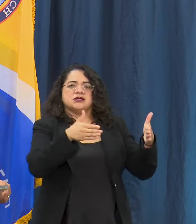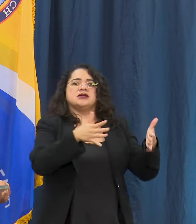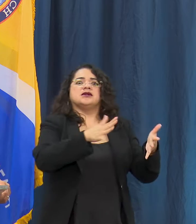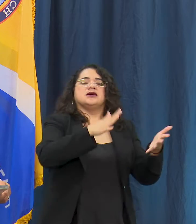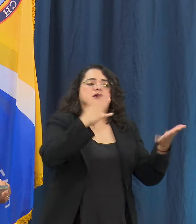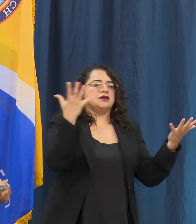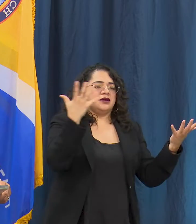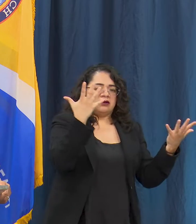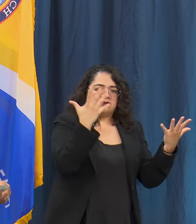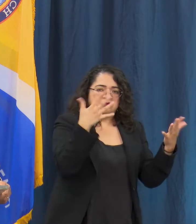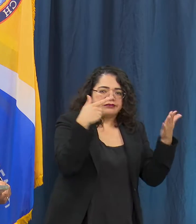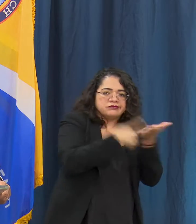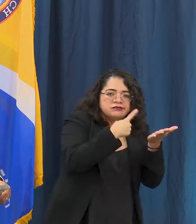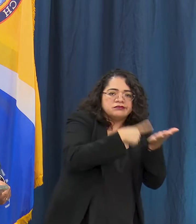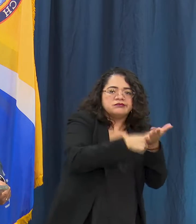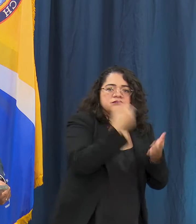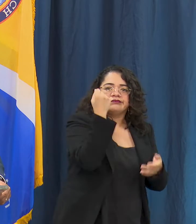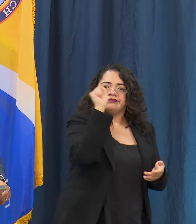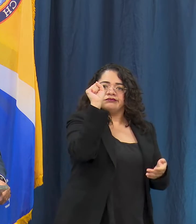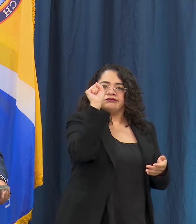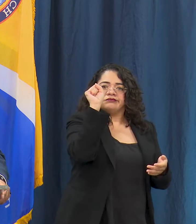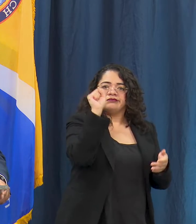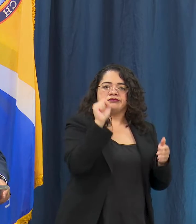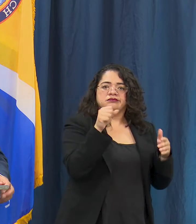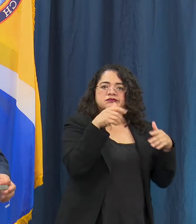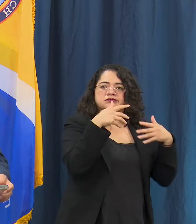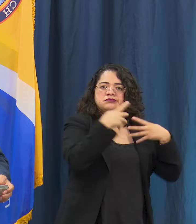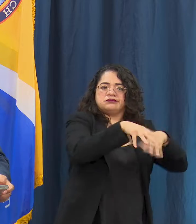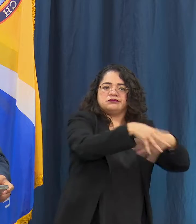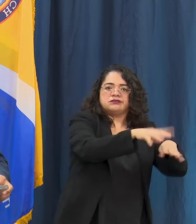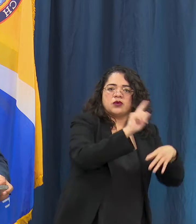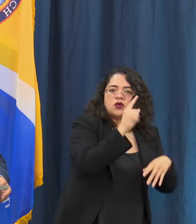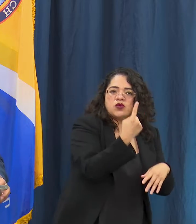face us but we have also got to do multiple things